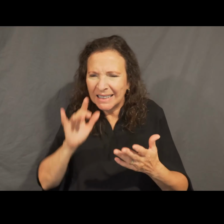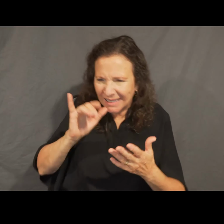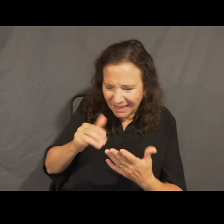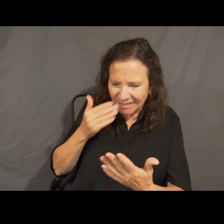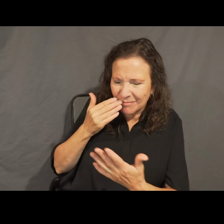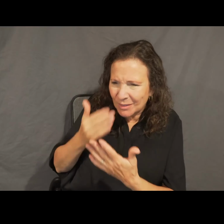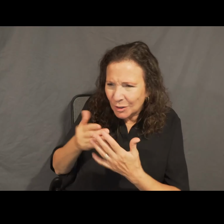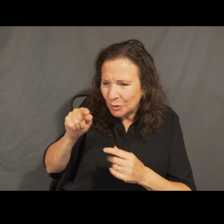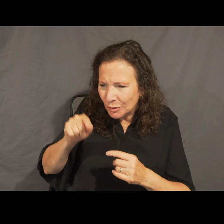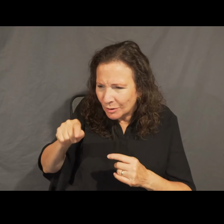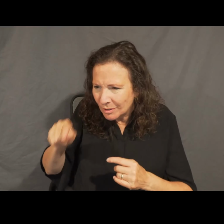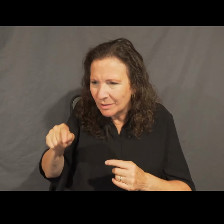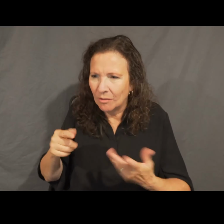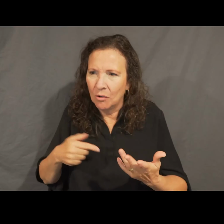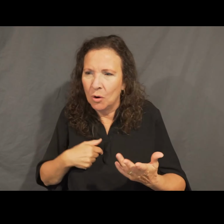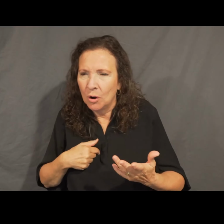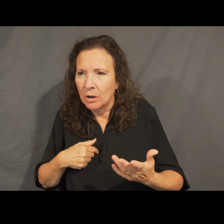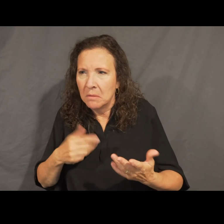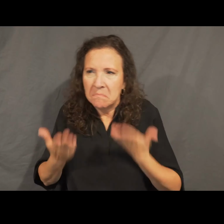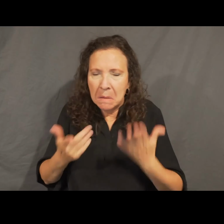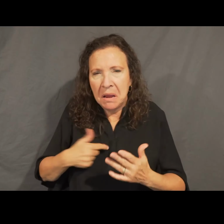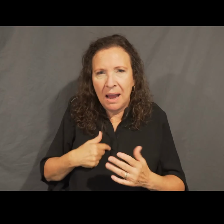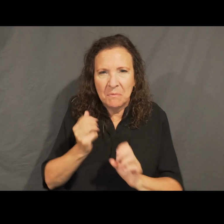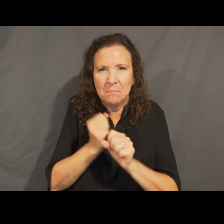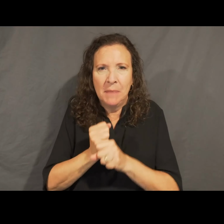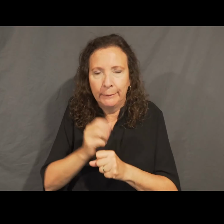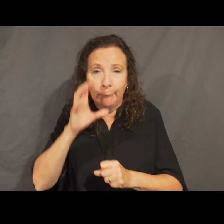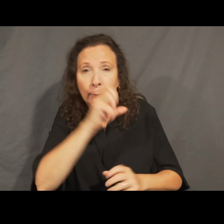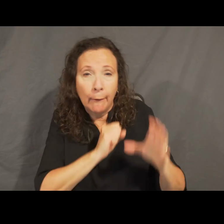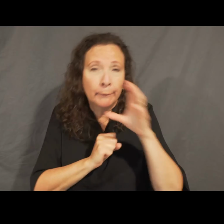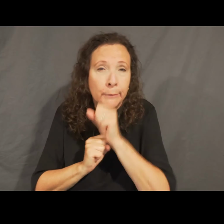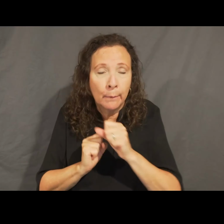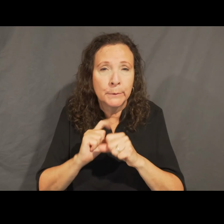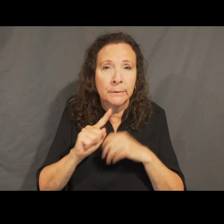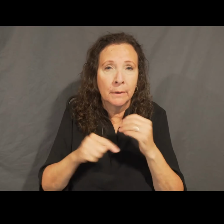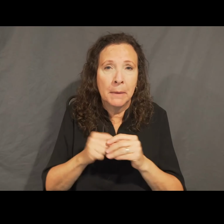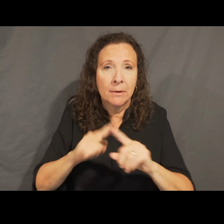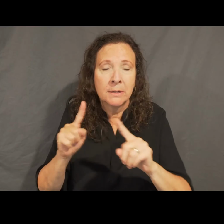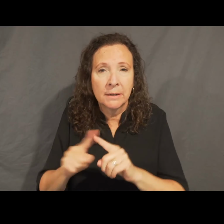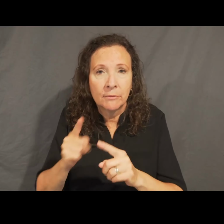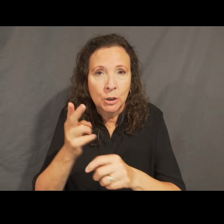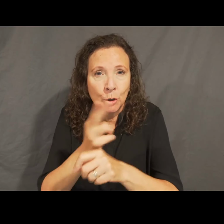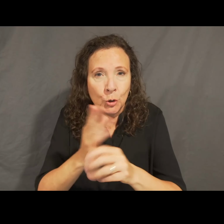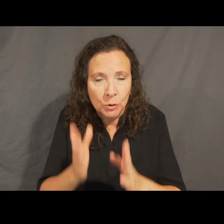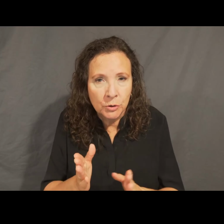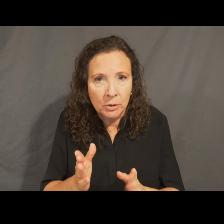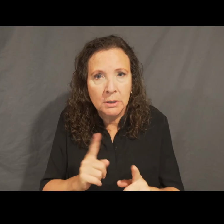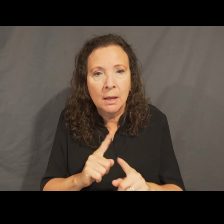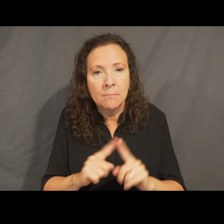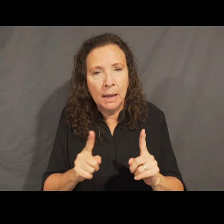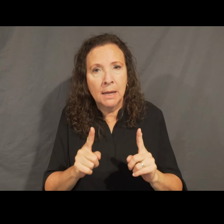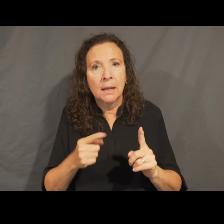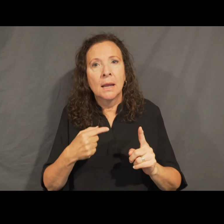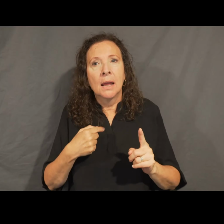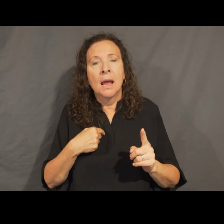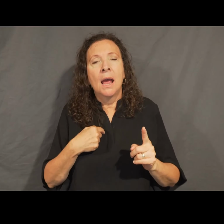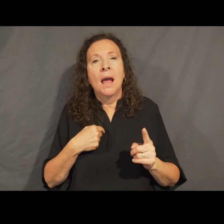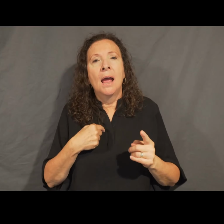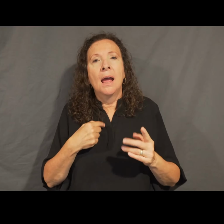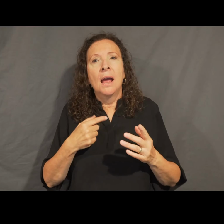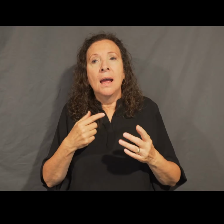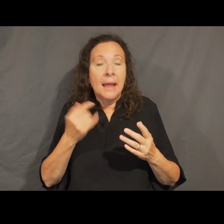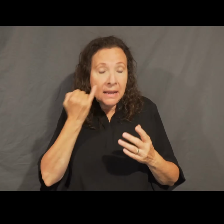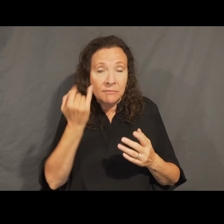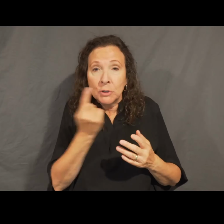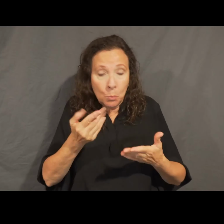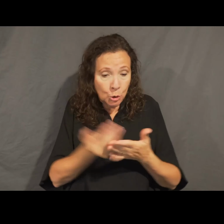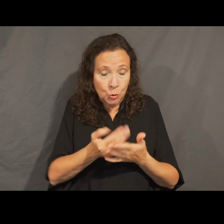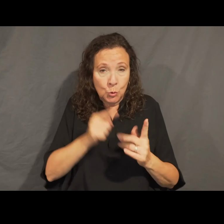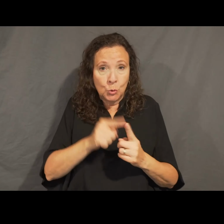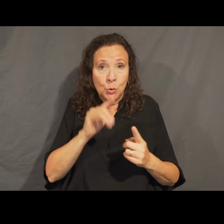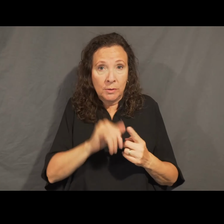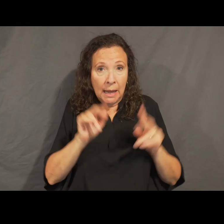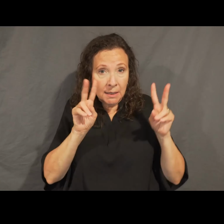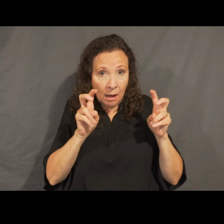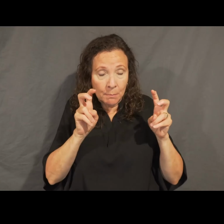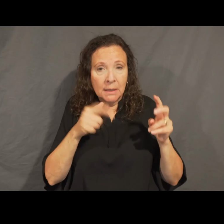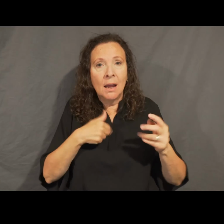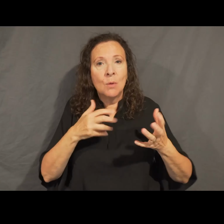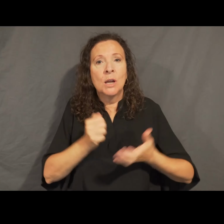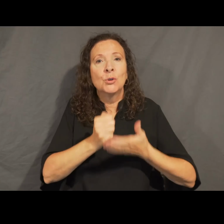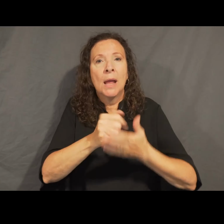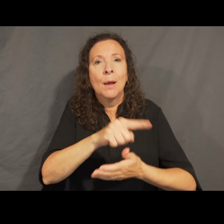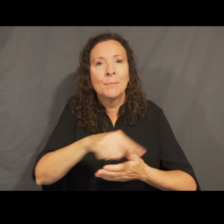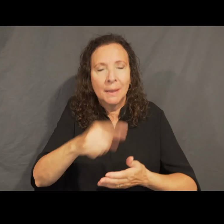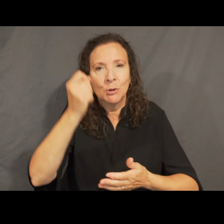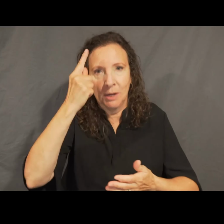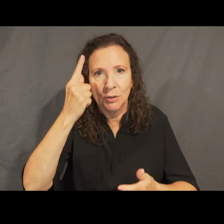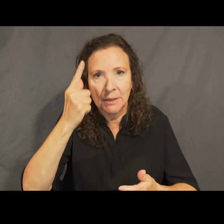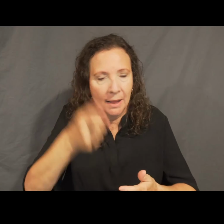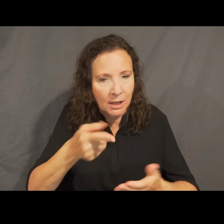conclusions about presenters -- I don't know that personas are all that useful for a super